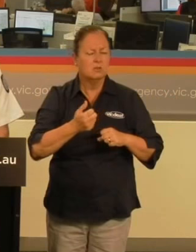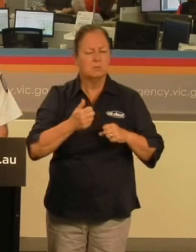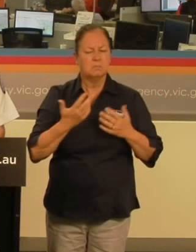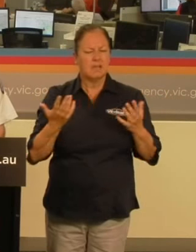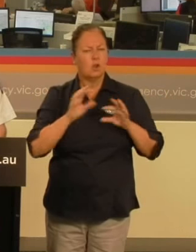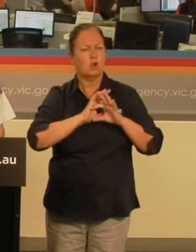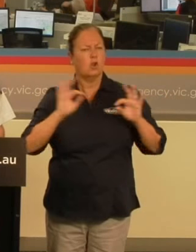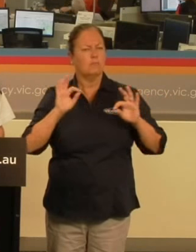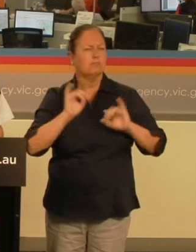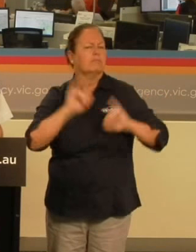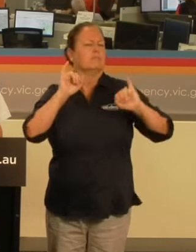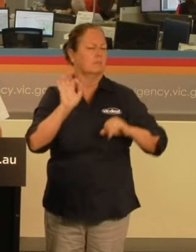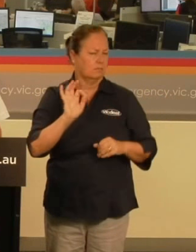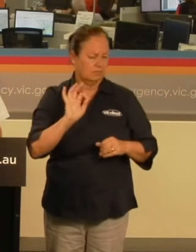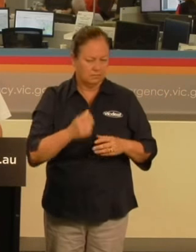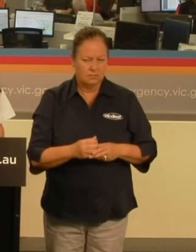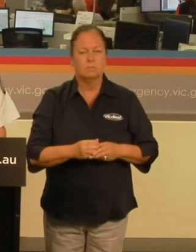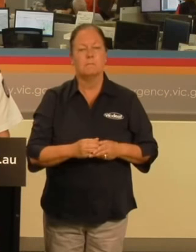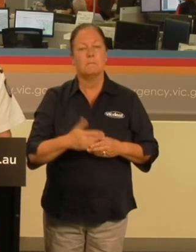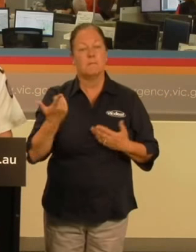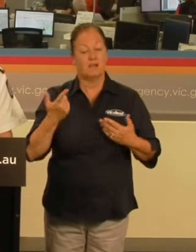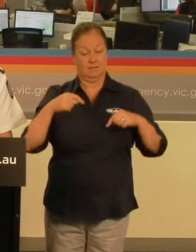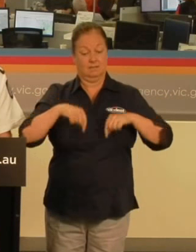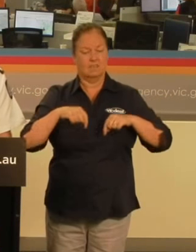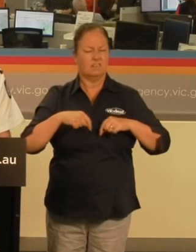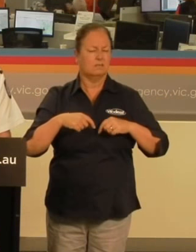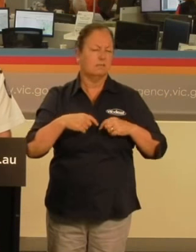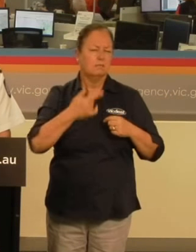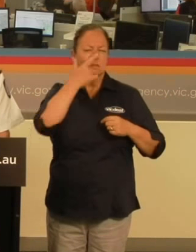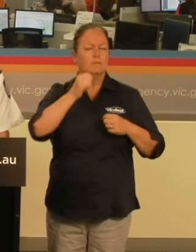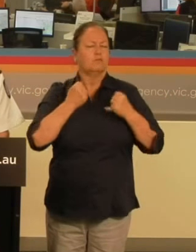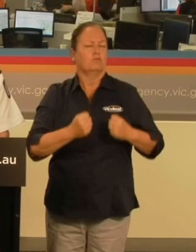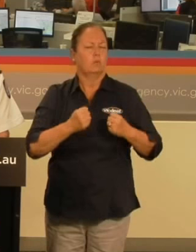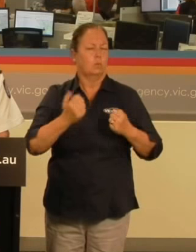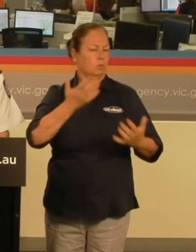day still plays out with strong winds. Saturday we see still six weather